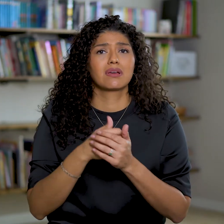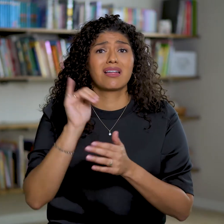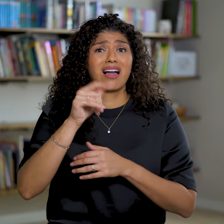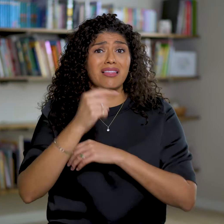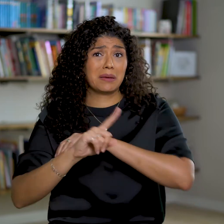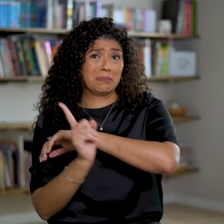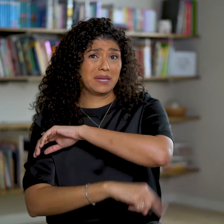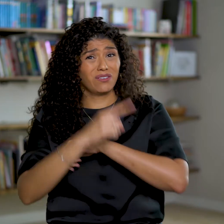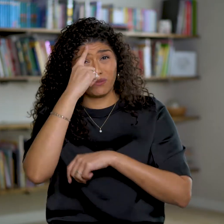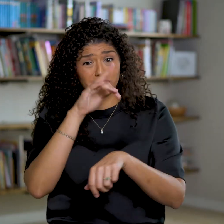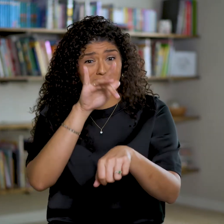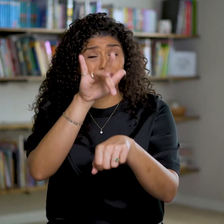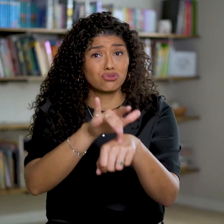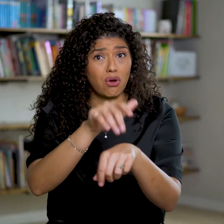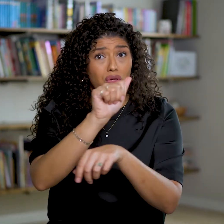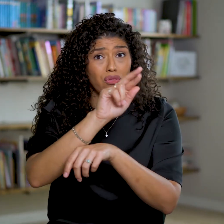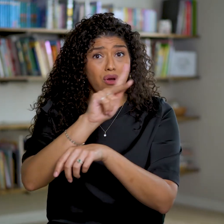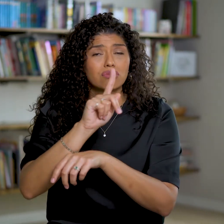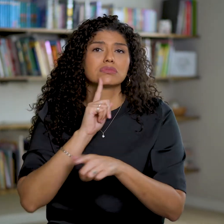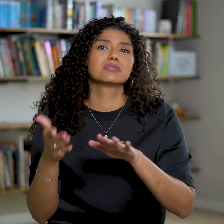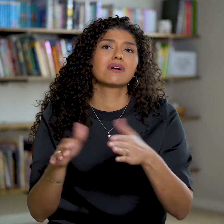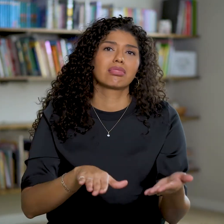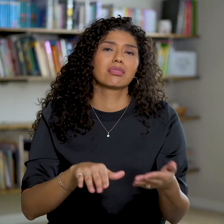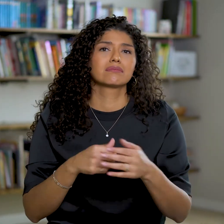that the penalty for touching the ark is death.